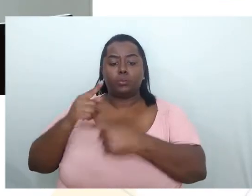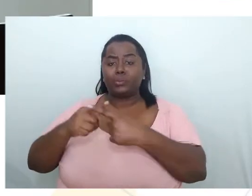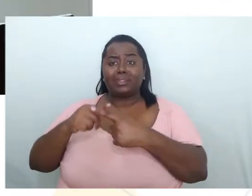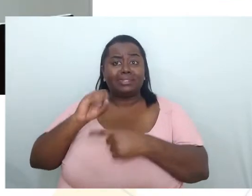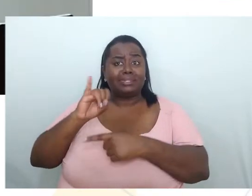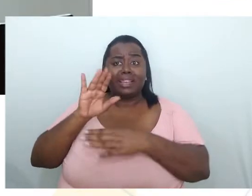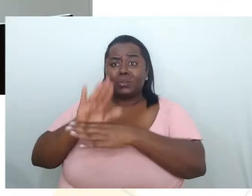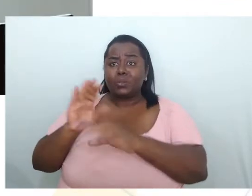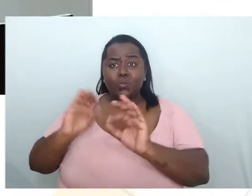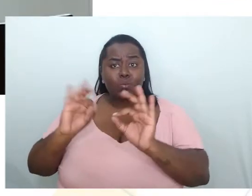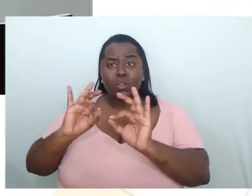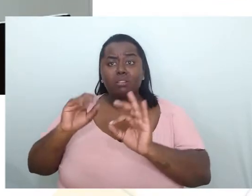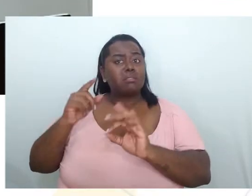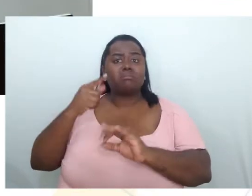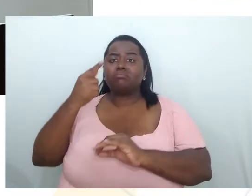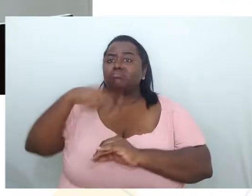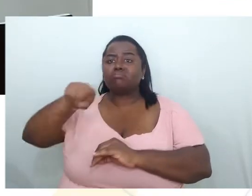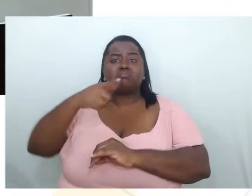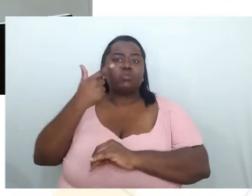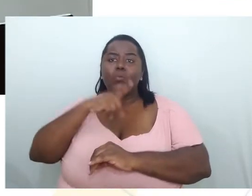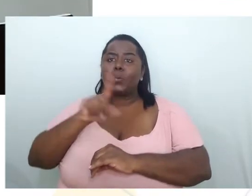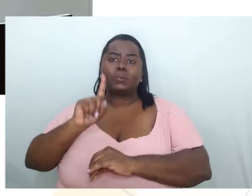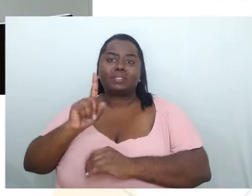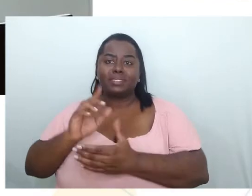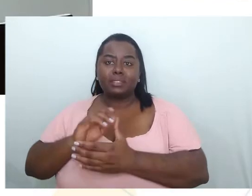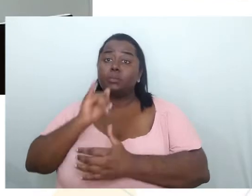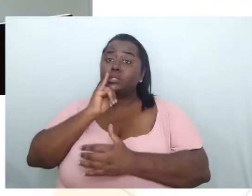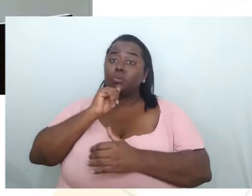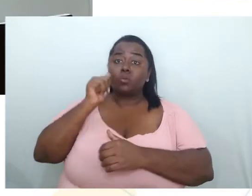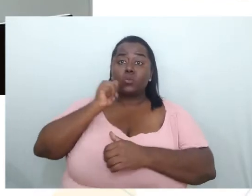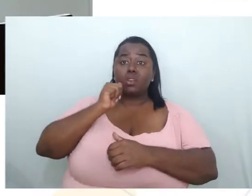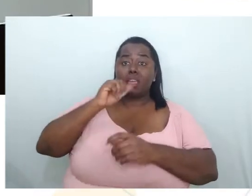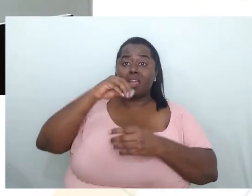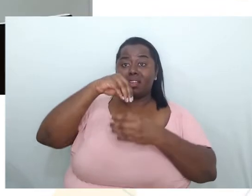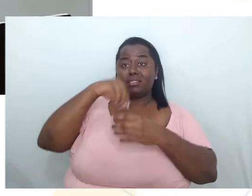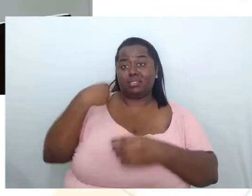they will never be able to get there. Women in our society, for example, need a bit more